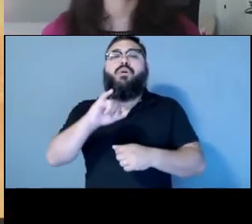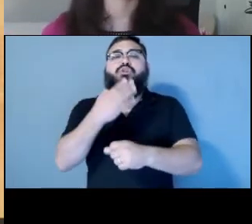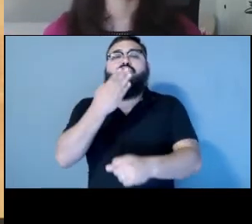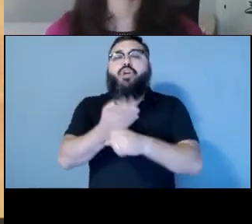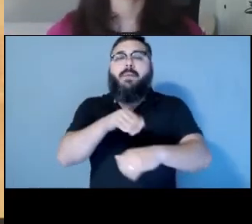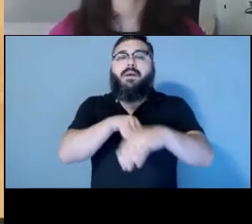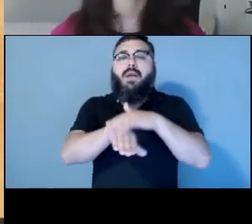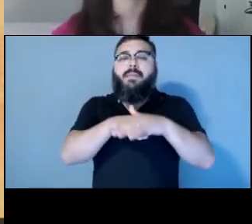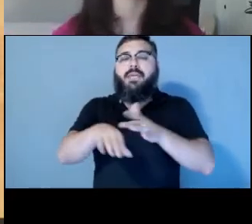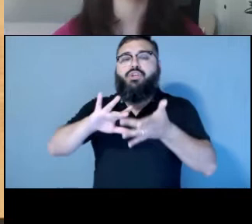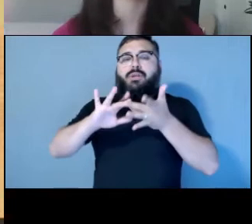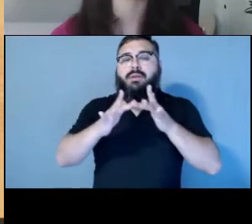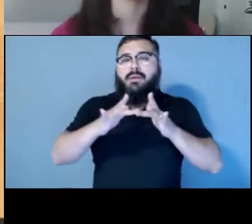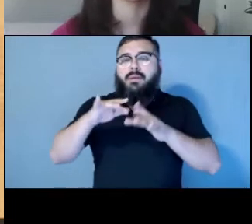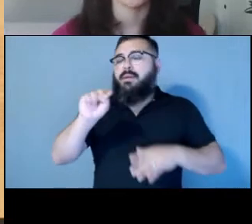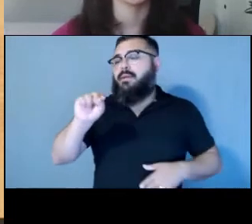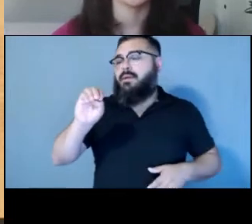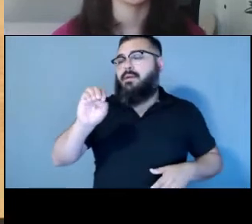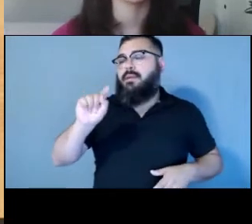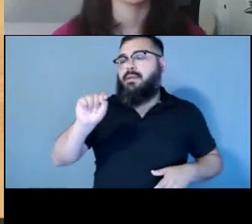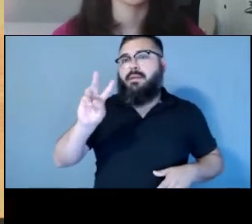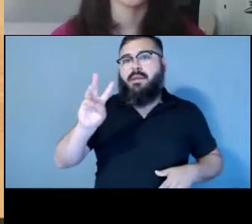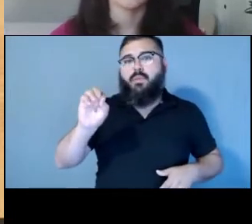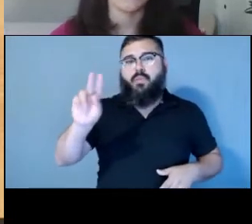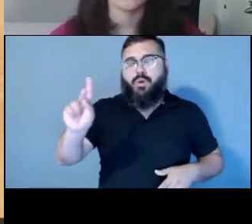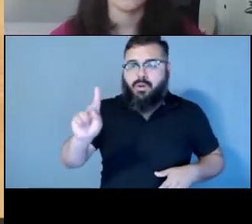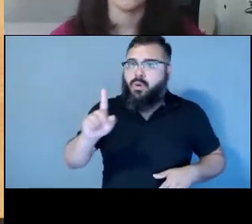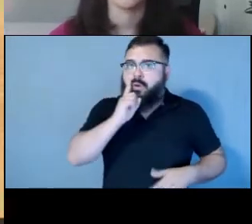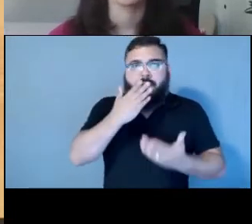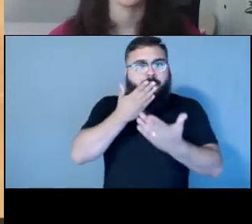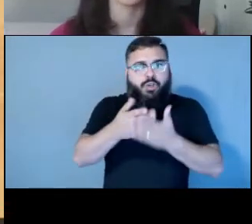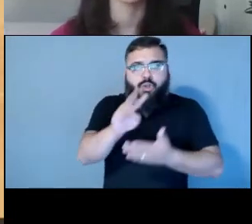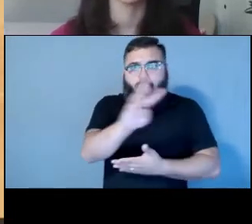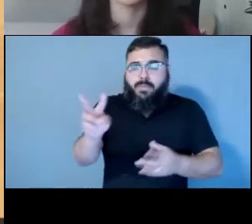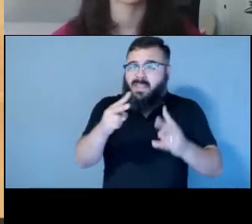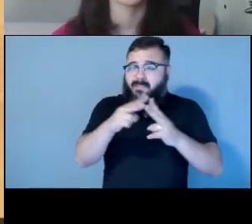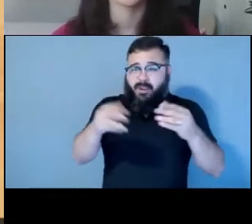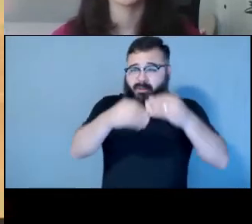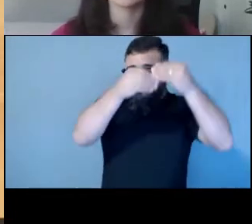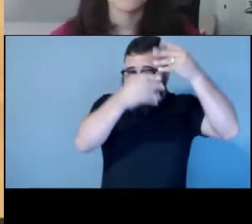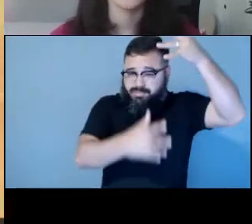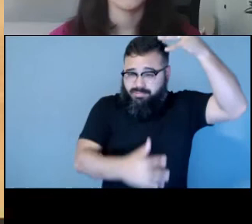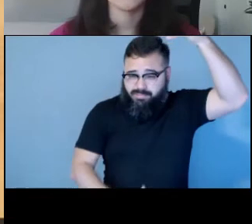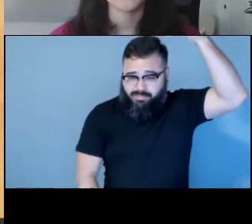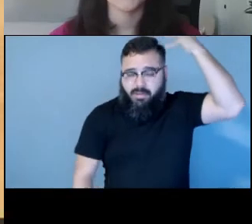The Job Accommodation Network is a really good website that's very extensive, that gives you basically all the information you need to know